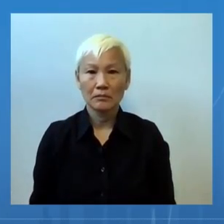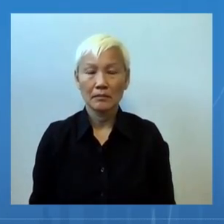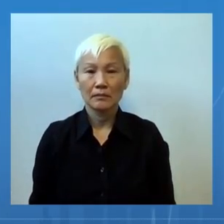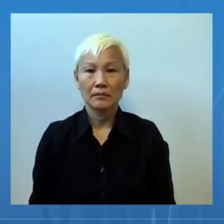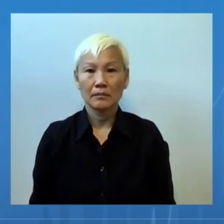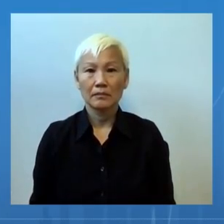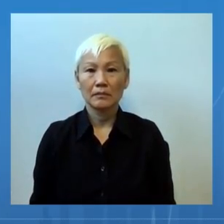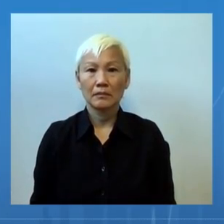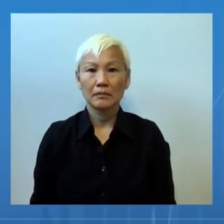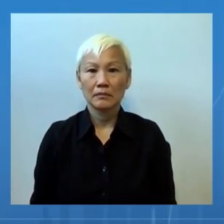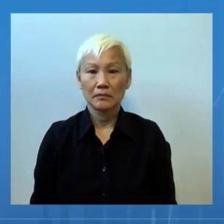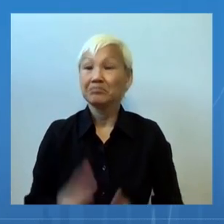Moderator: Jeannie Baumann, Bloomberg.